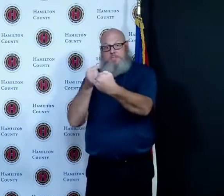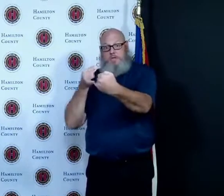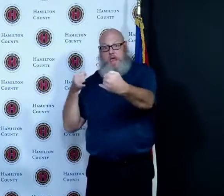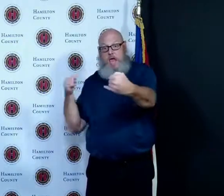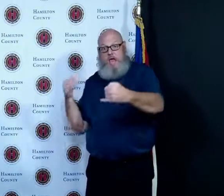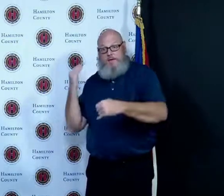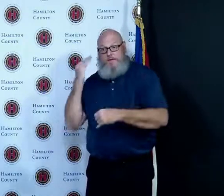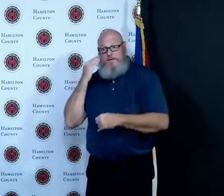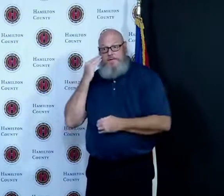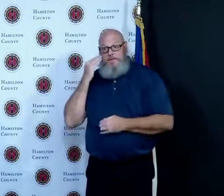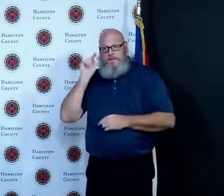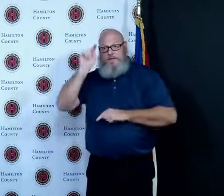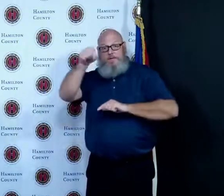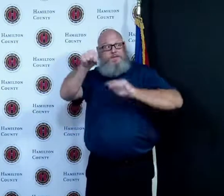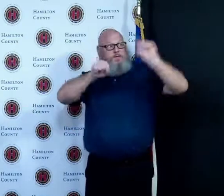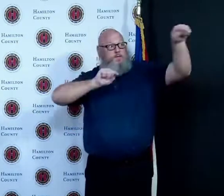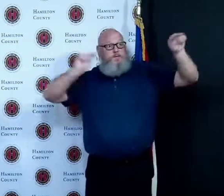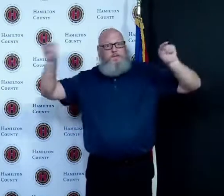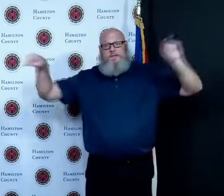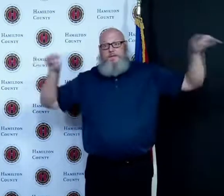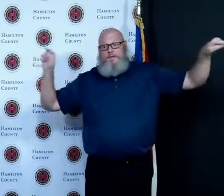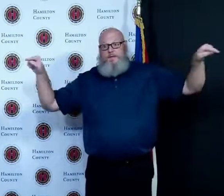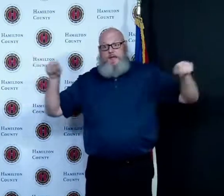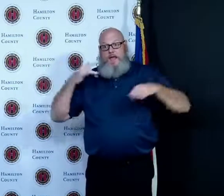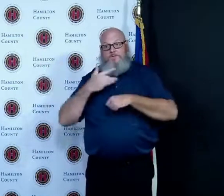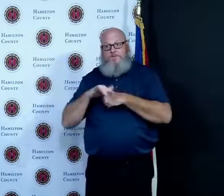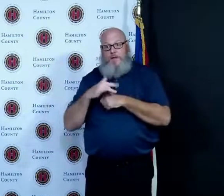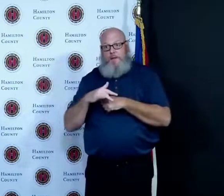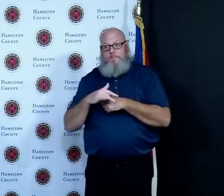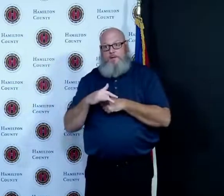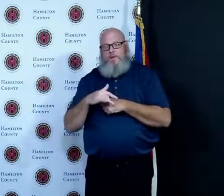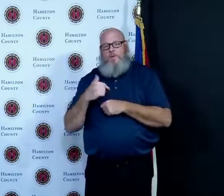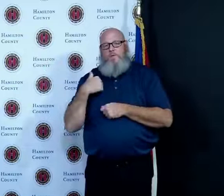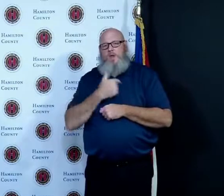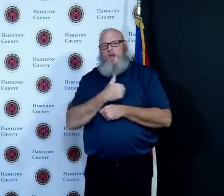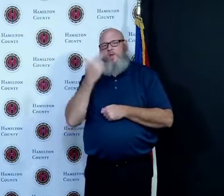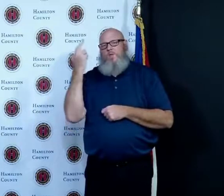week are geographically distributed throughout the county from East to West and North to South